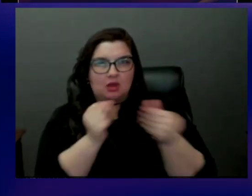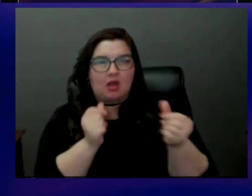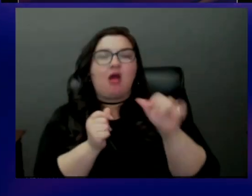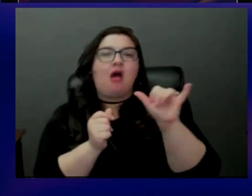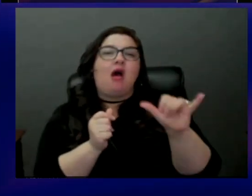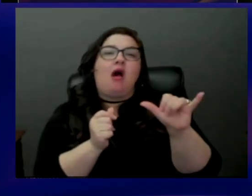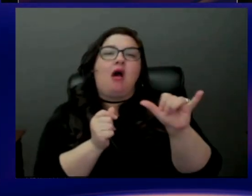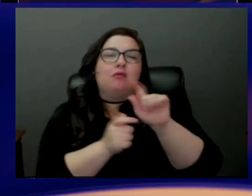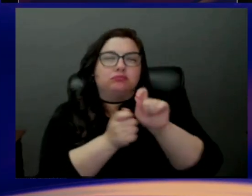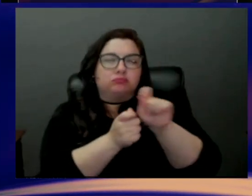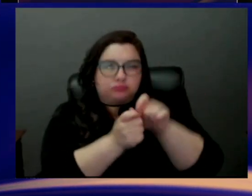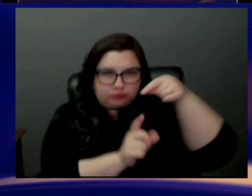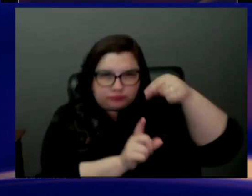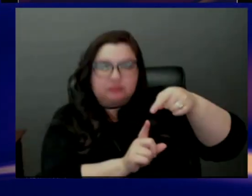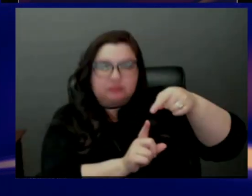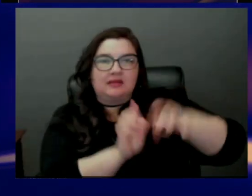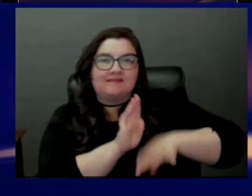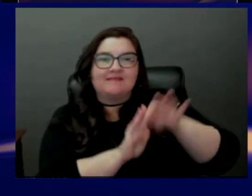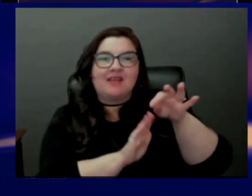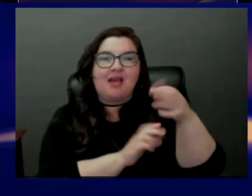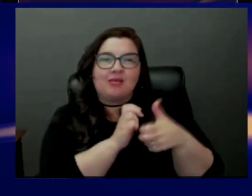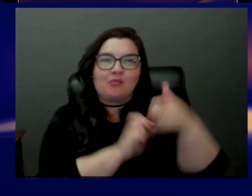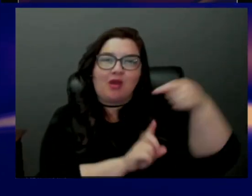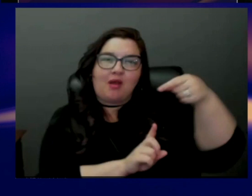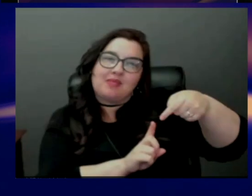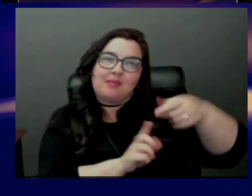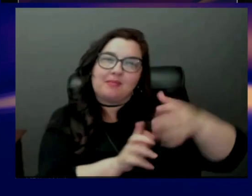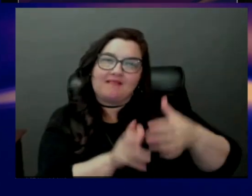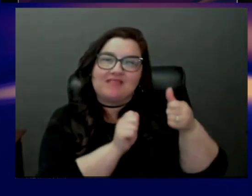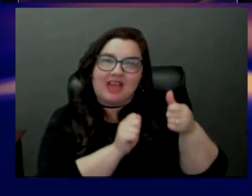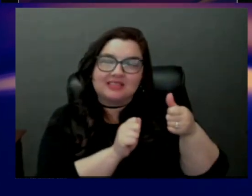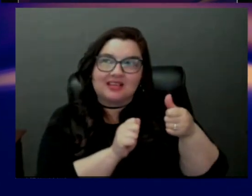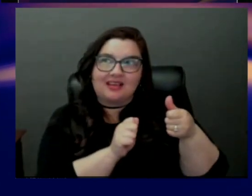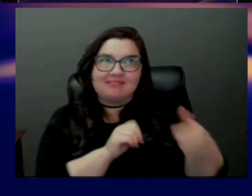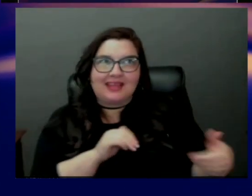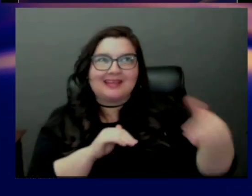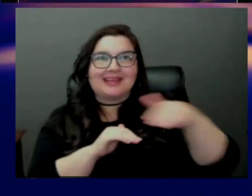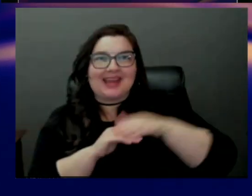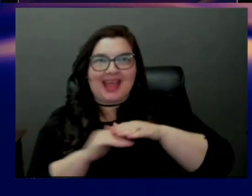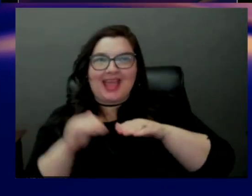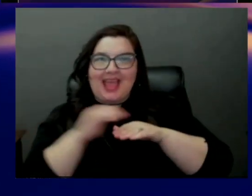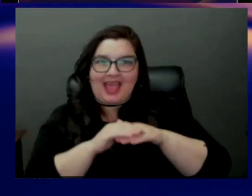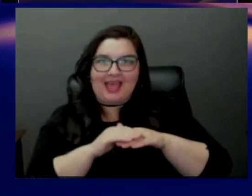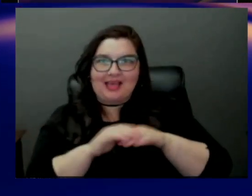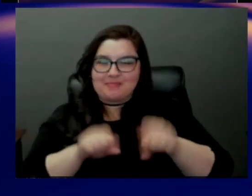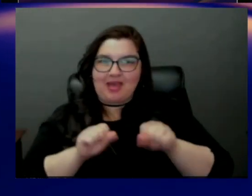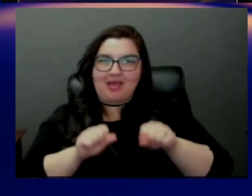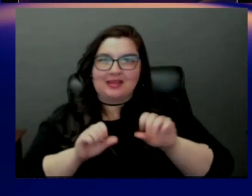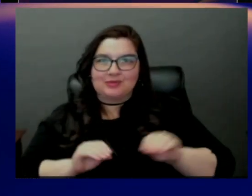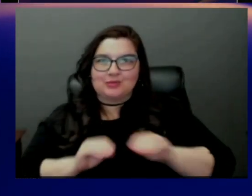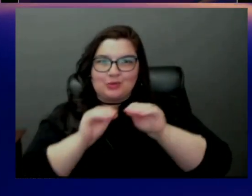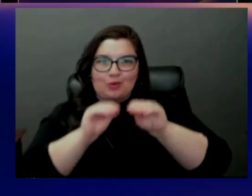And then being able to add on top of that by piping and filtering is even more